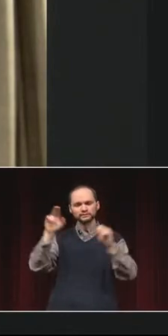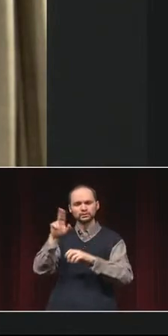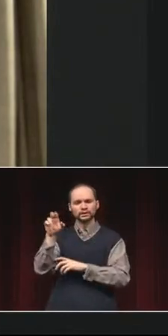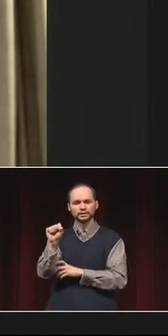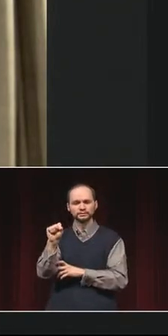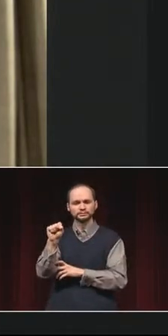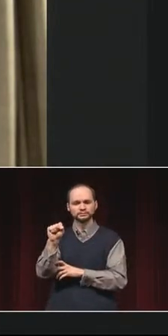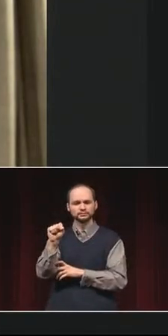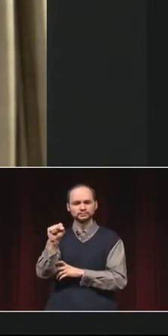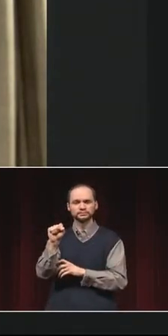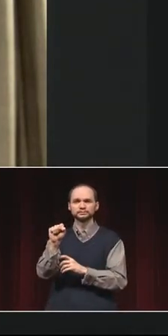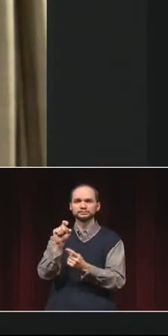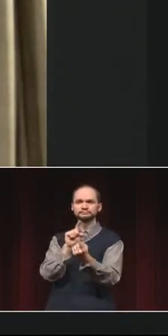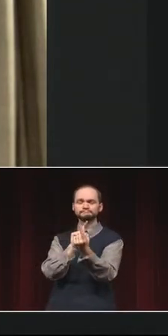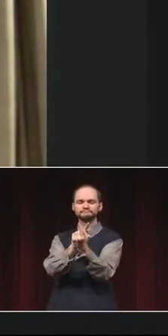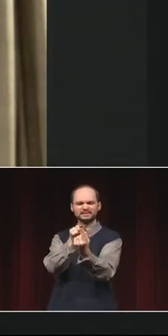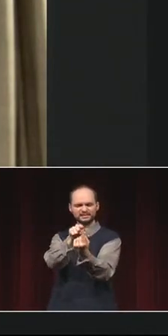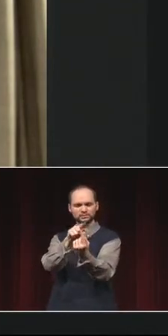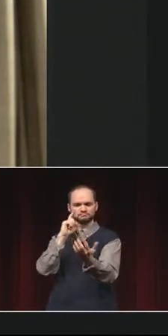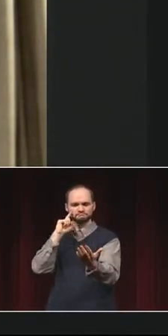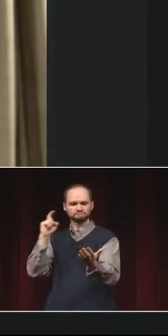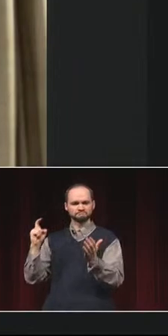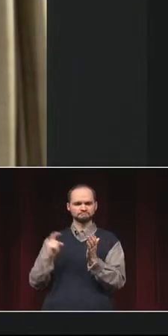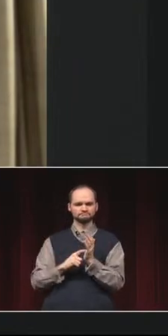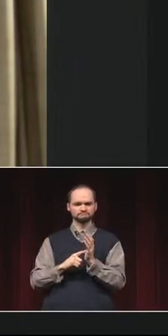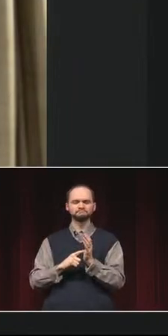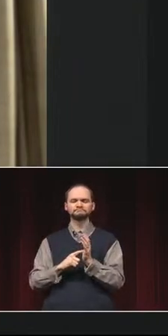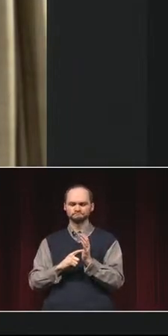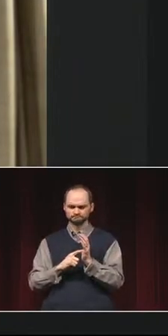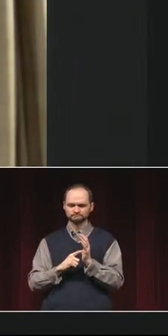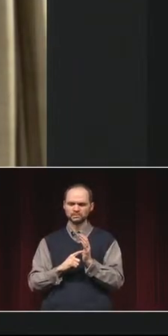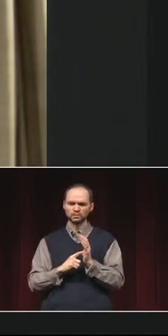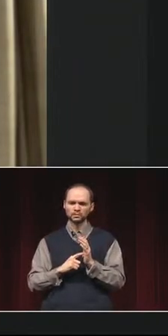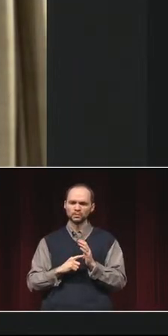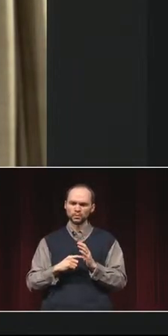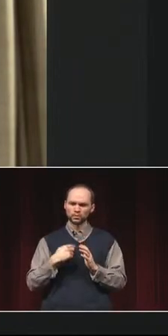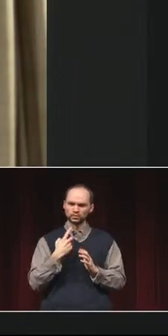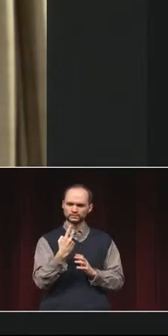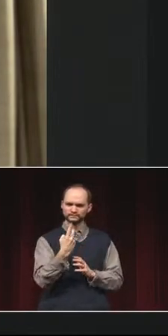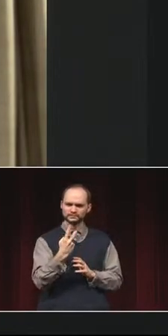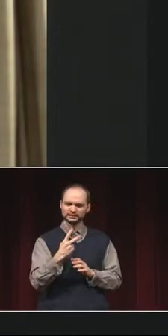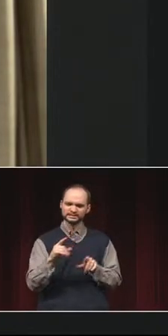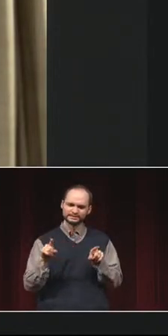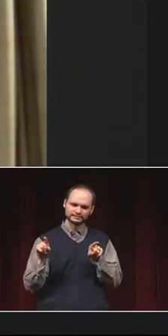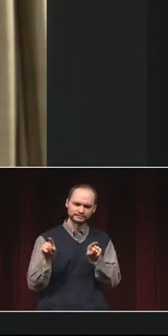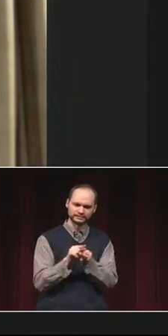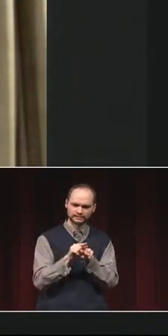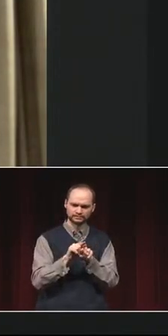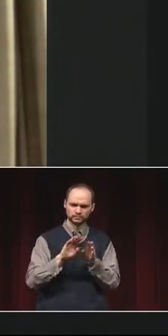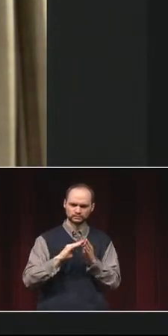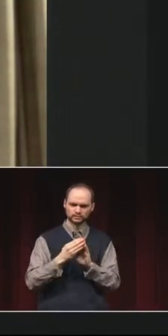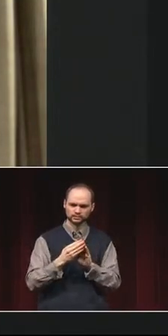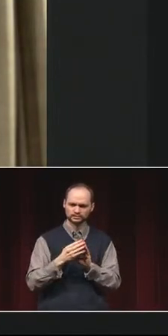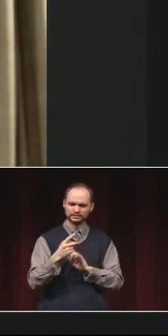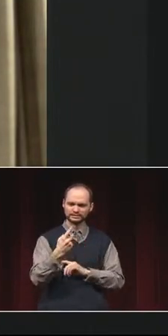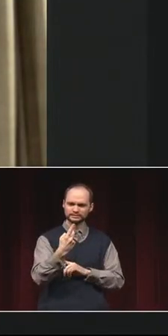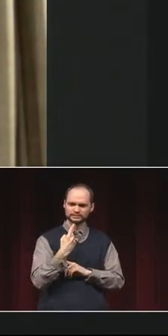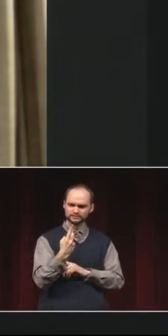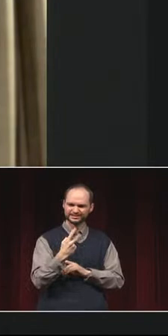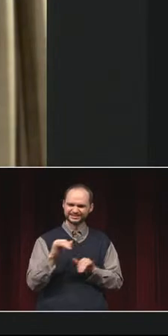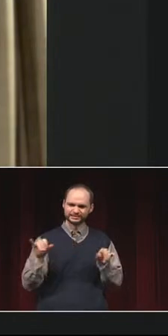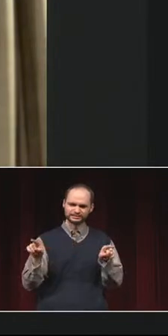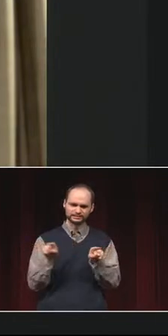recognize me as a member of our shared community who has only ever sought to have the same rights